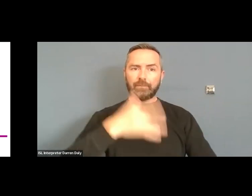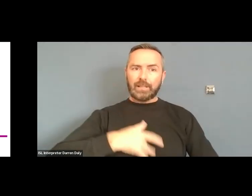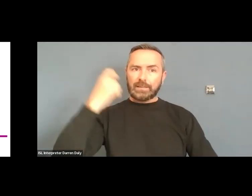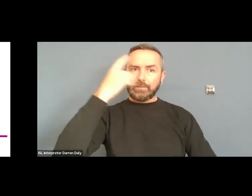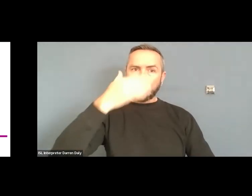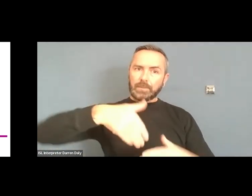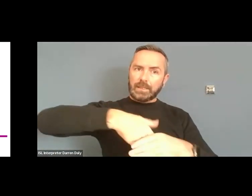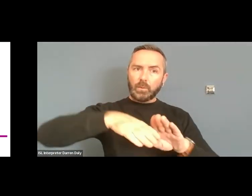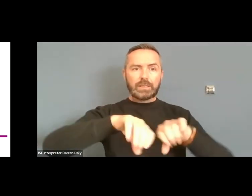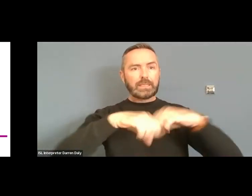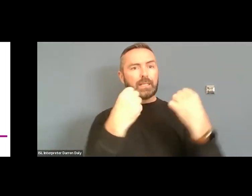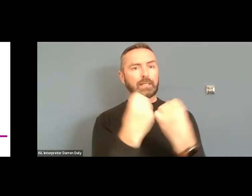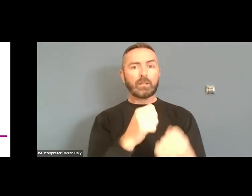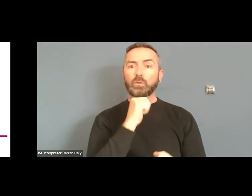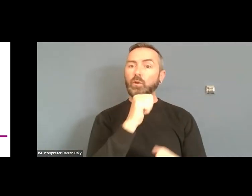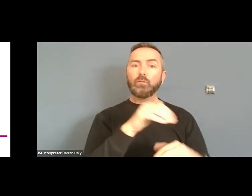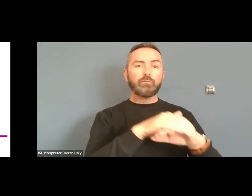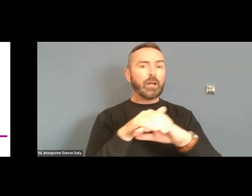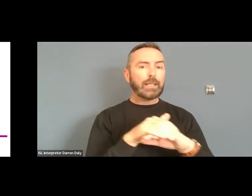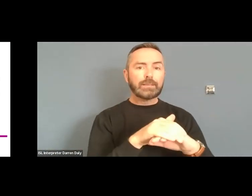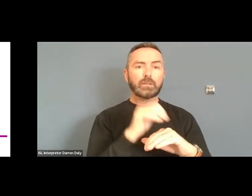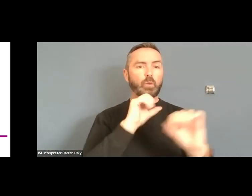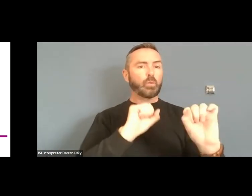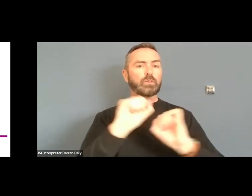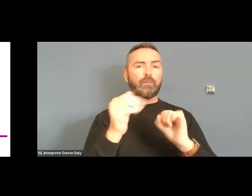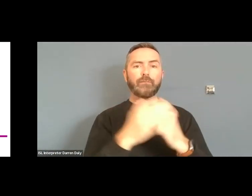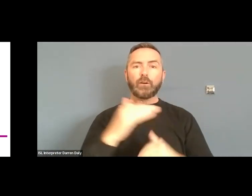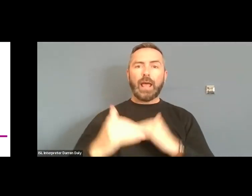"No friends, no services for adults with disabilities."